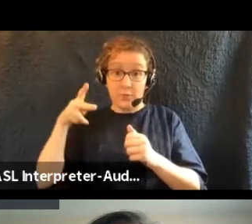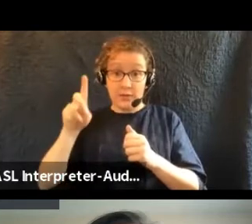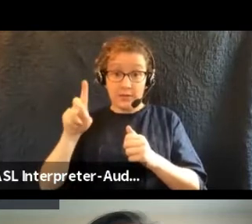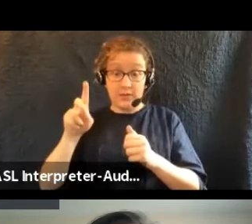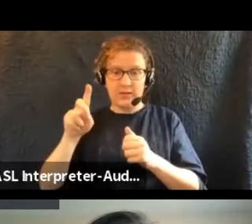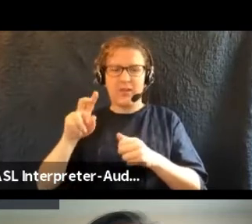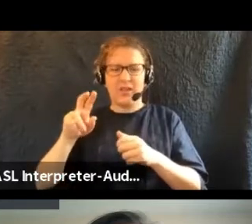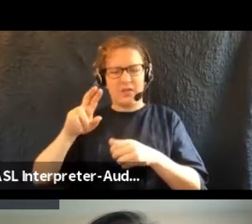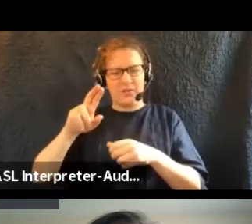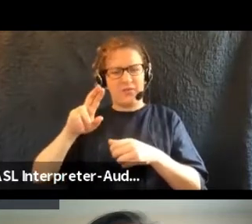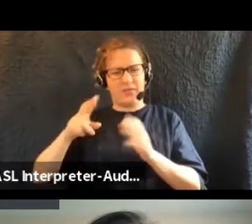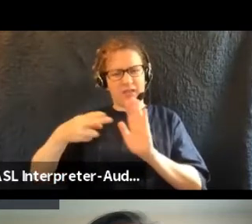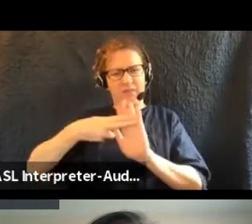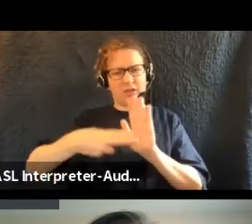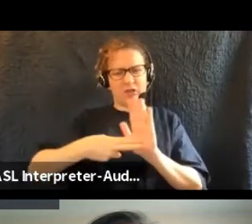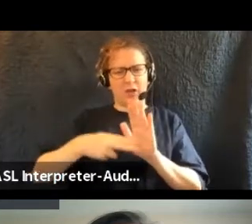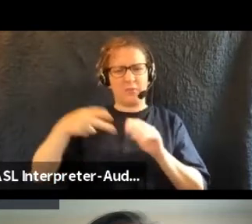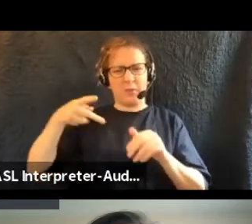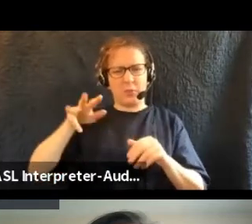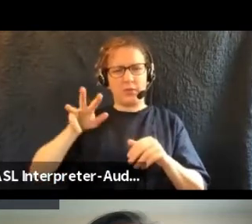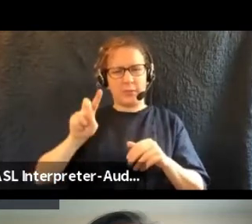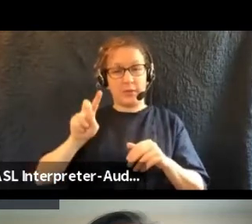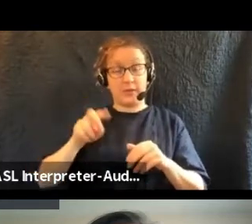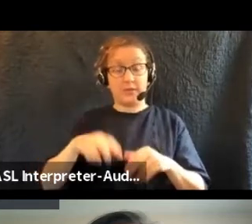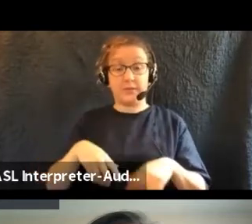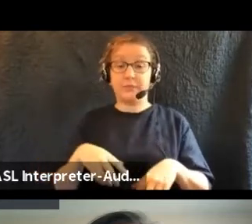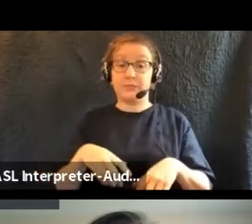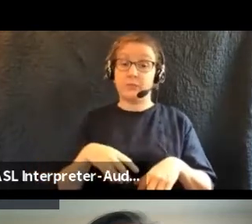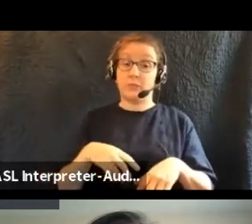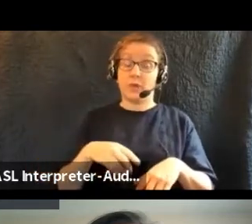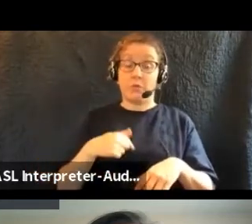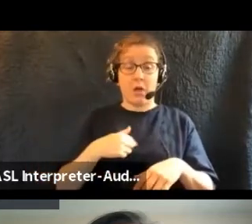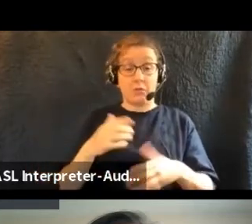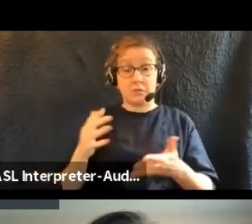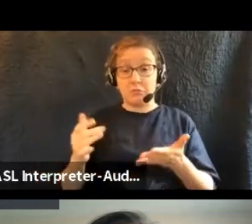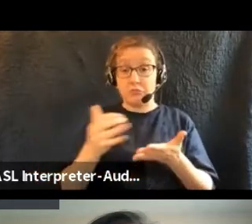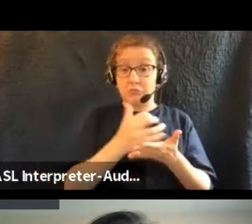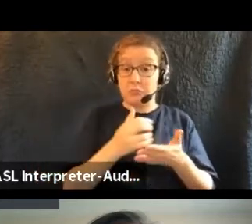I was also coordinating the production of digital print and video materials and conducting